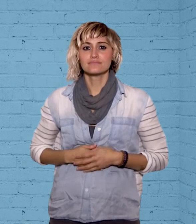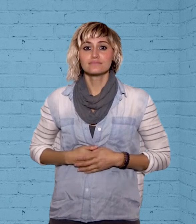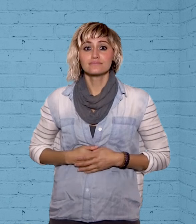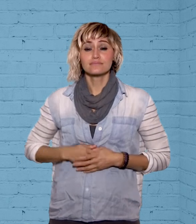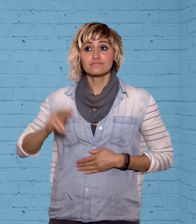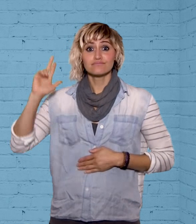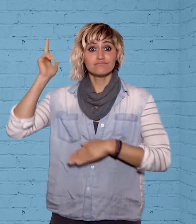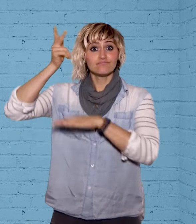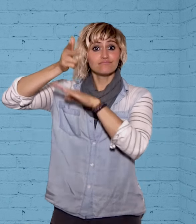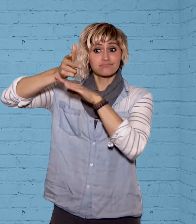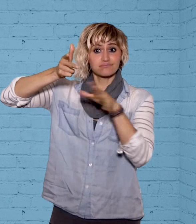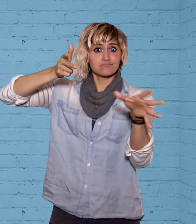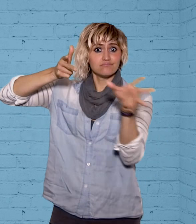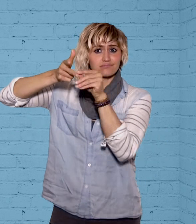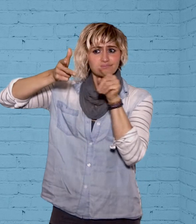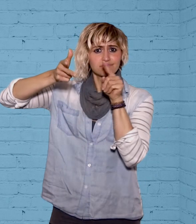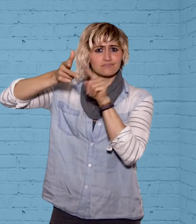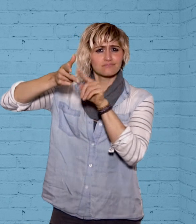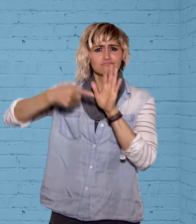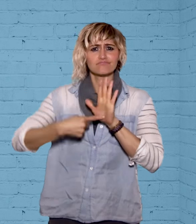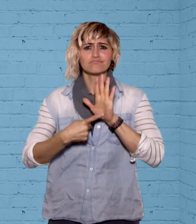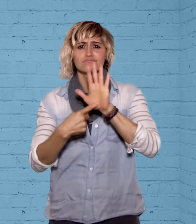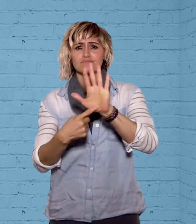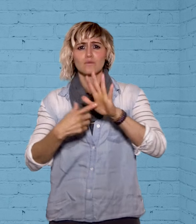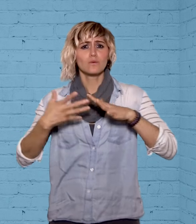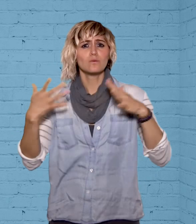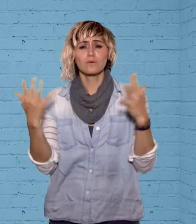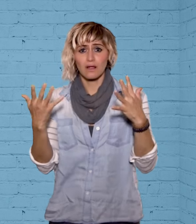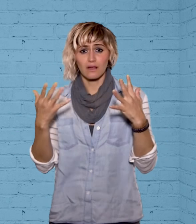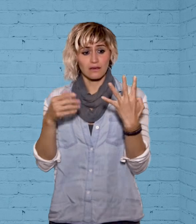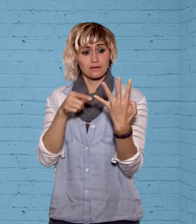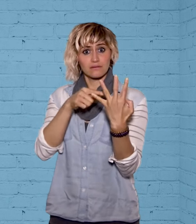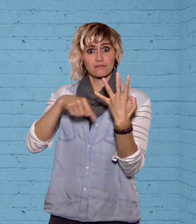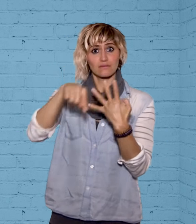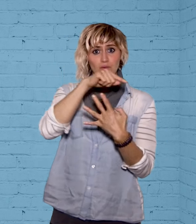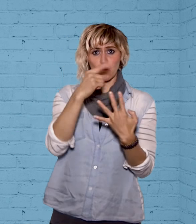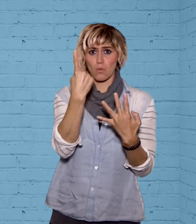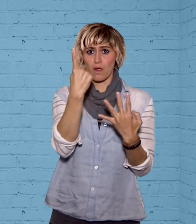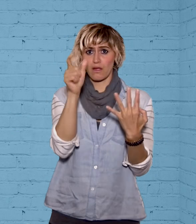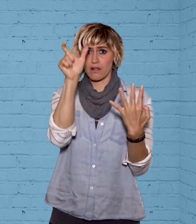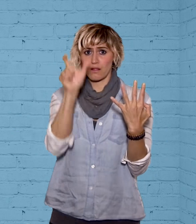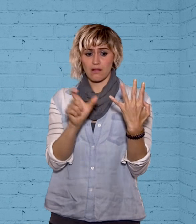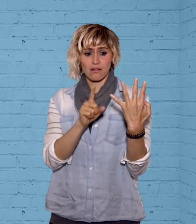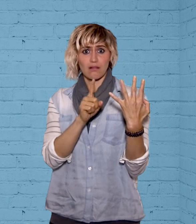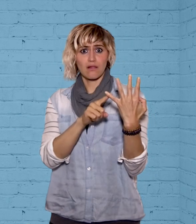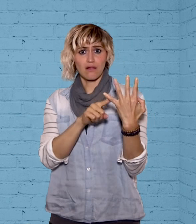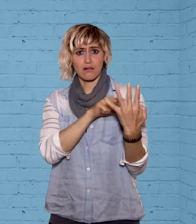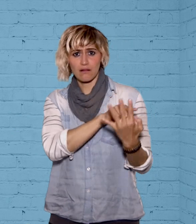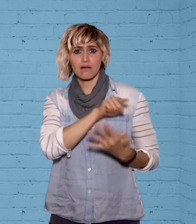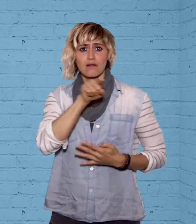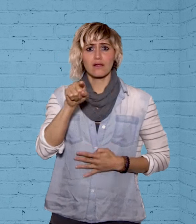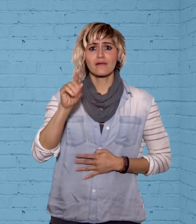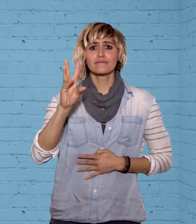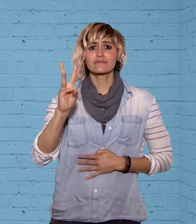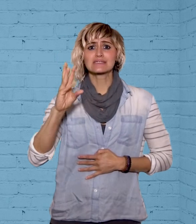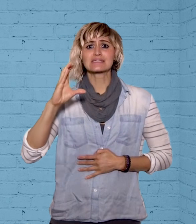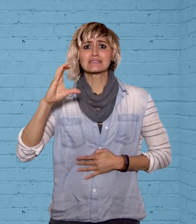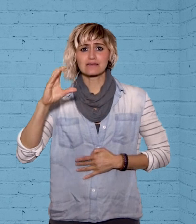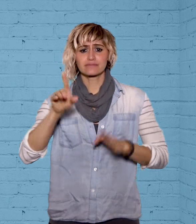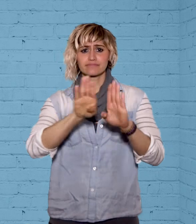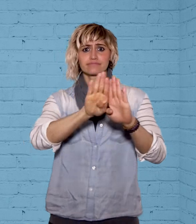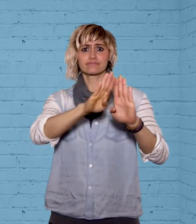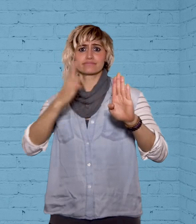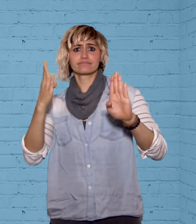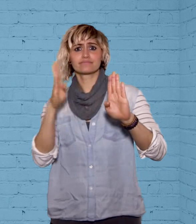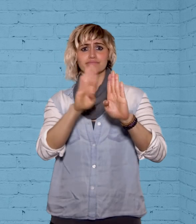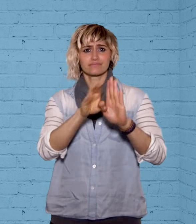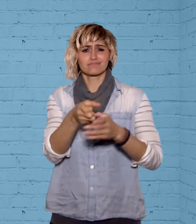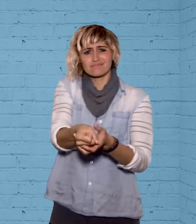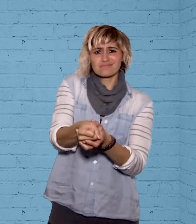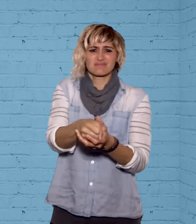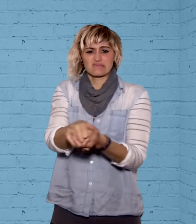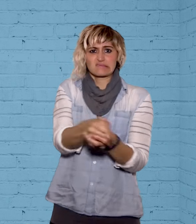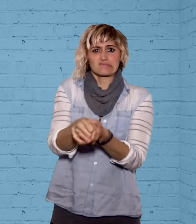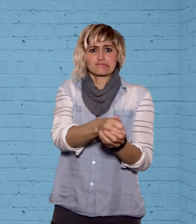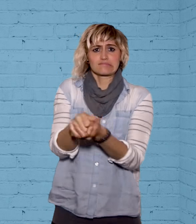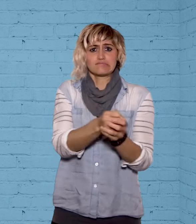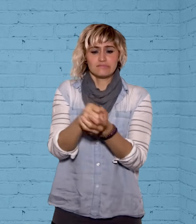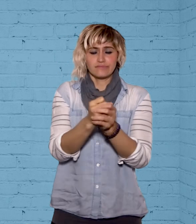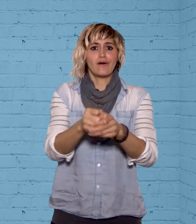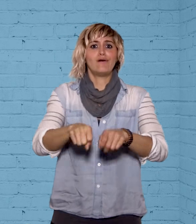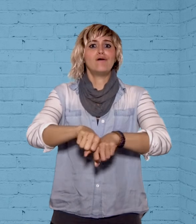It showed one of the swimmers breaking down